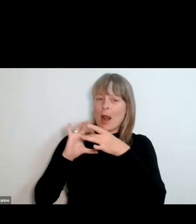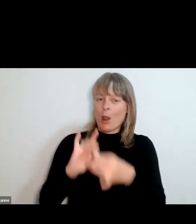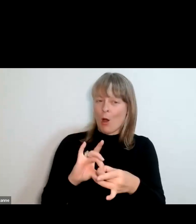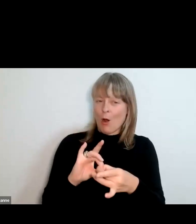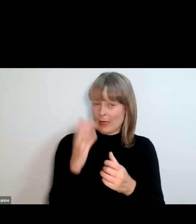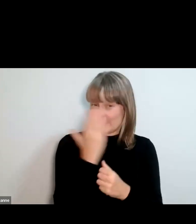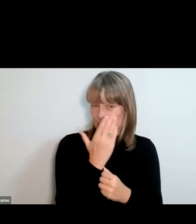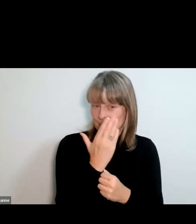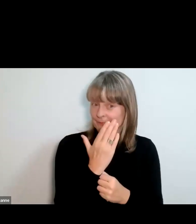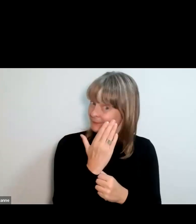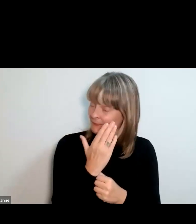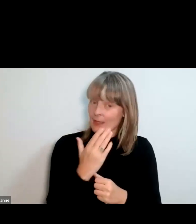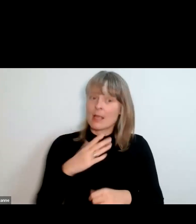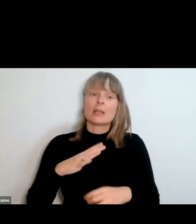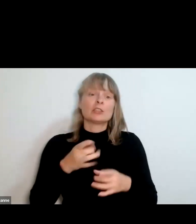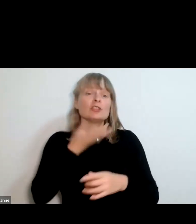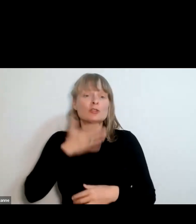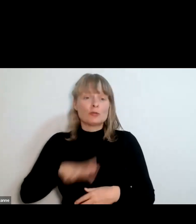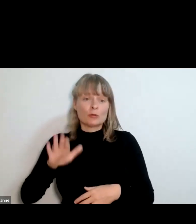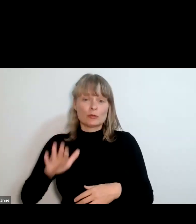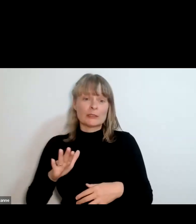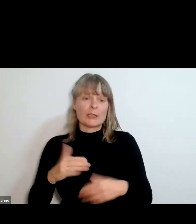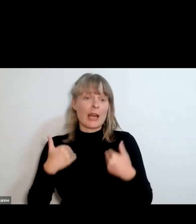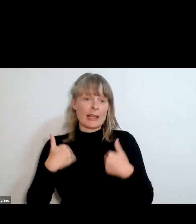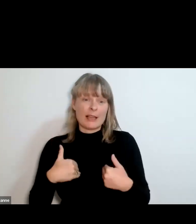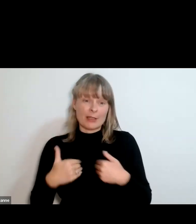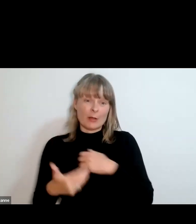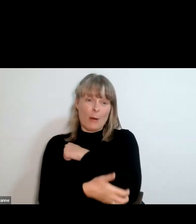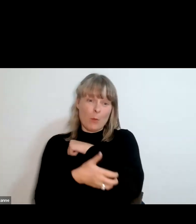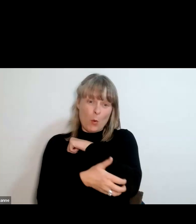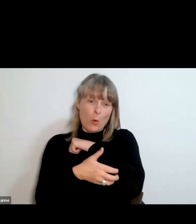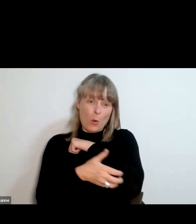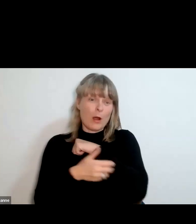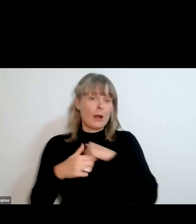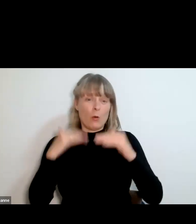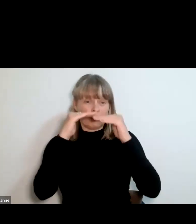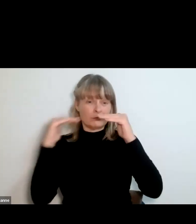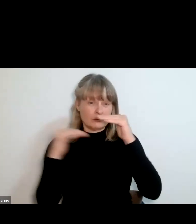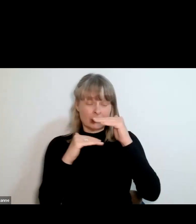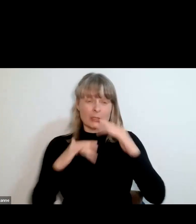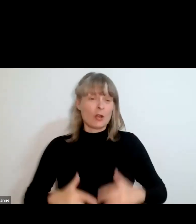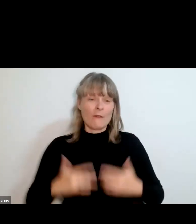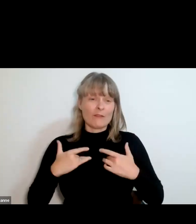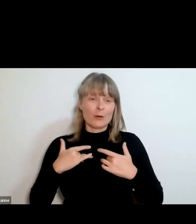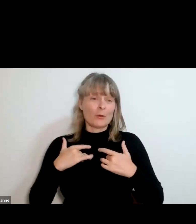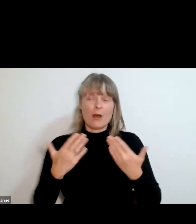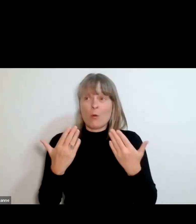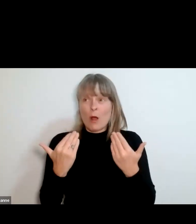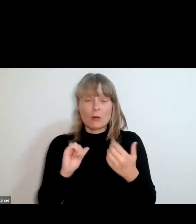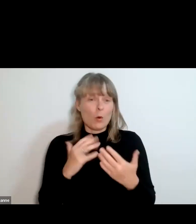research that children from higher socio-economic backgrounds are more likely to feel like they belong at school. And many children living